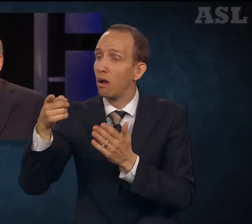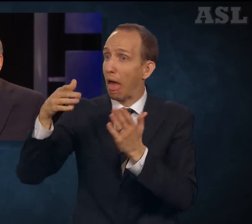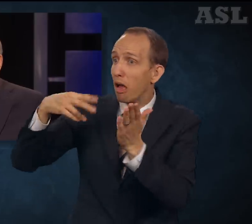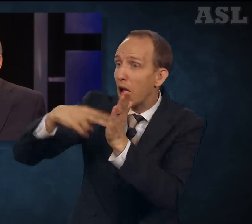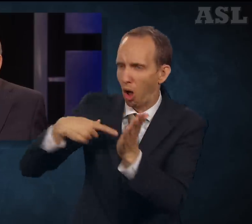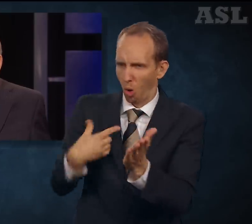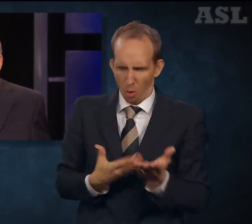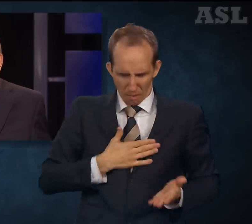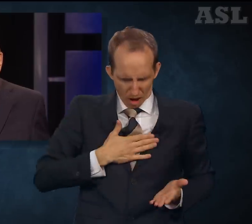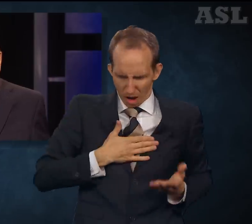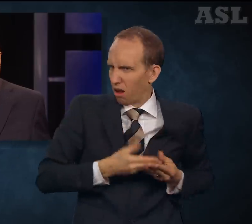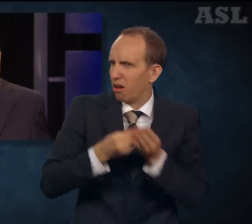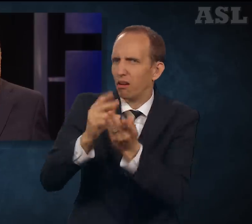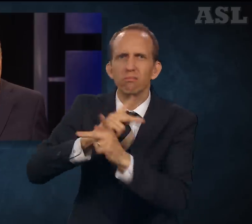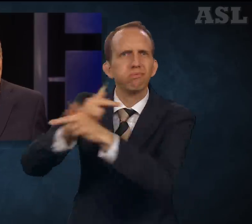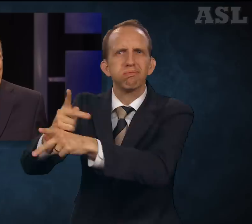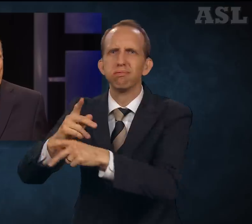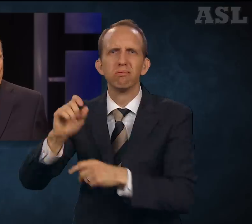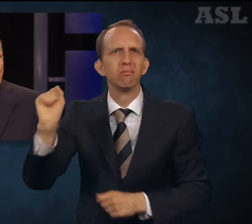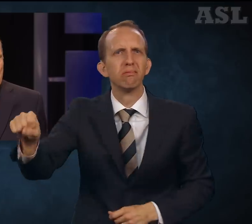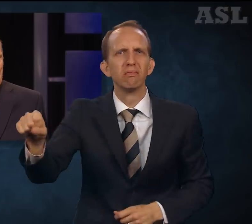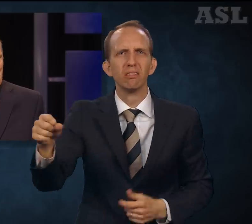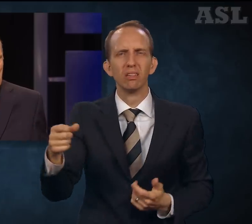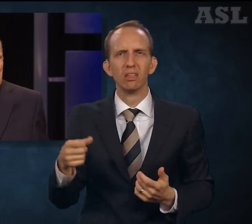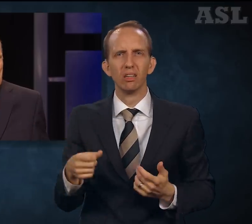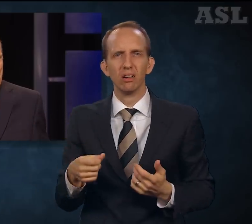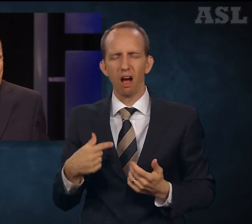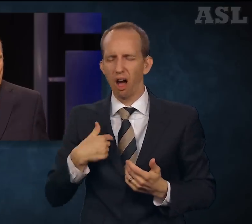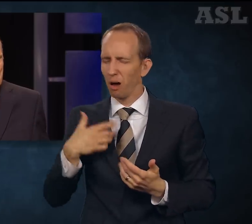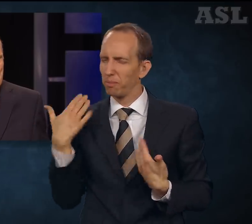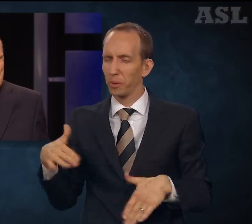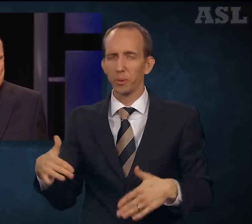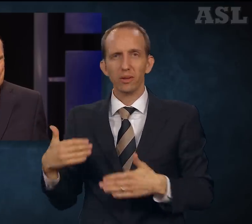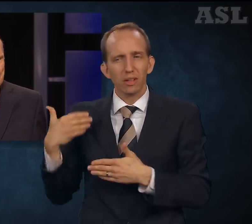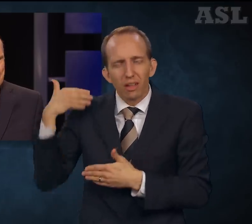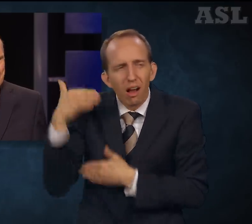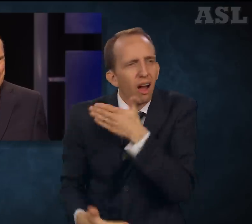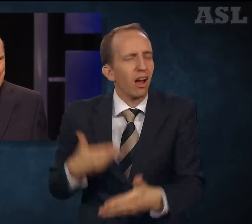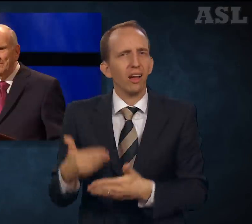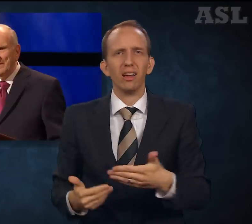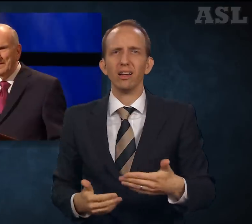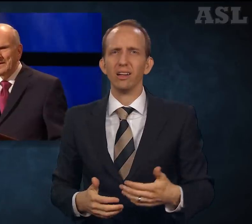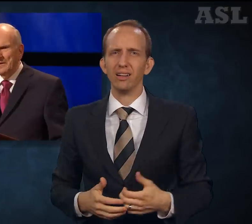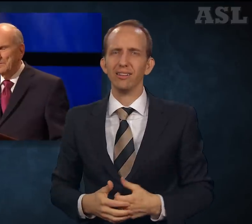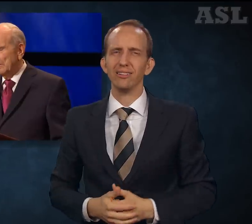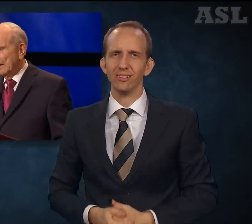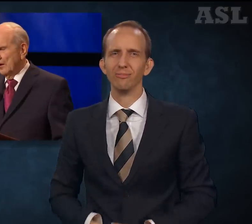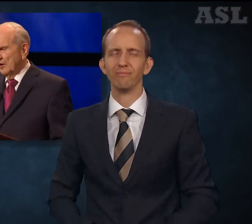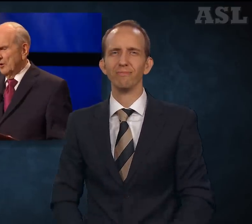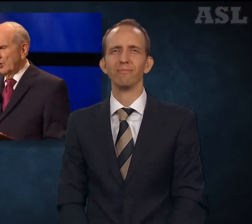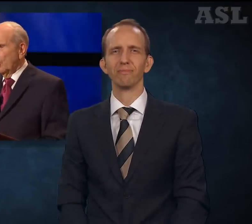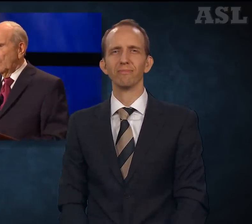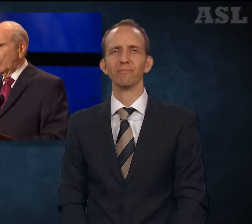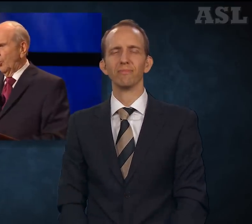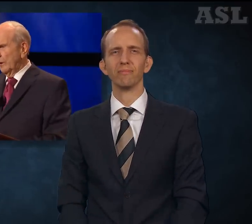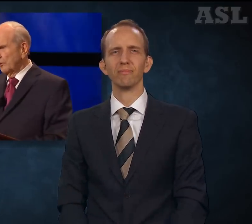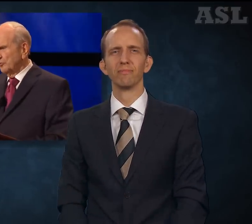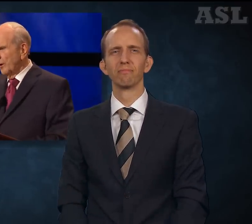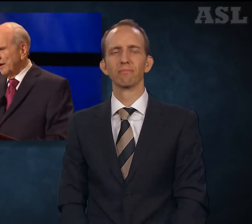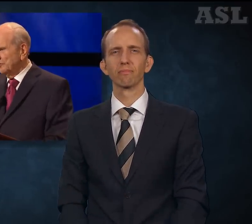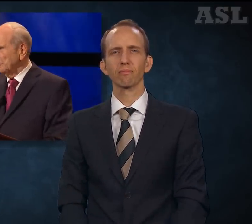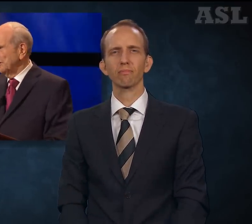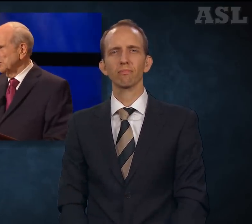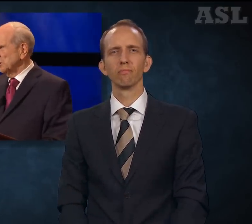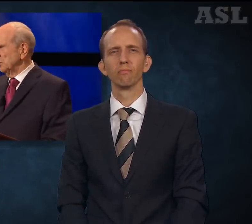WHO HAVE NEVER READ IT.